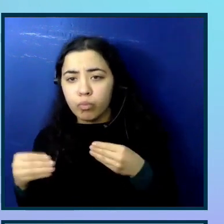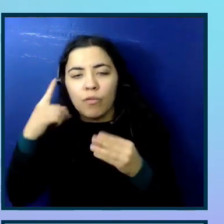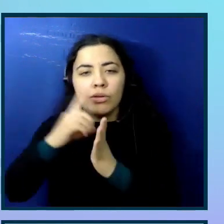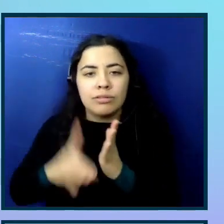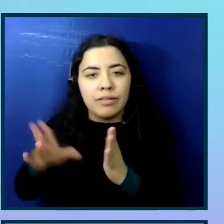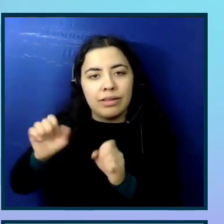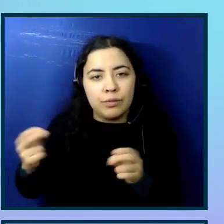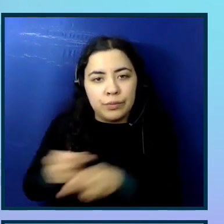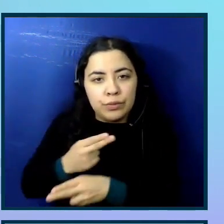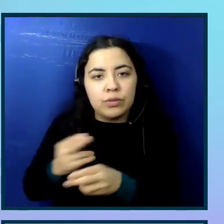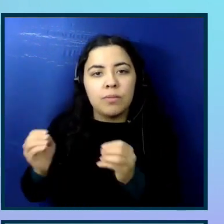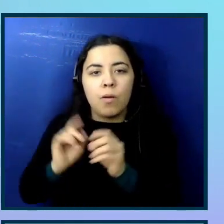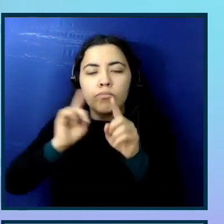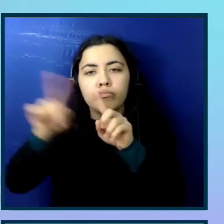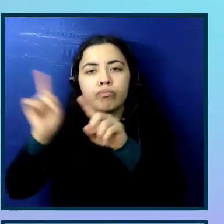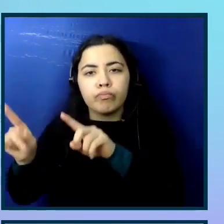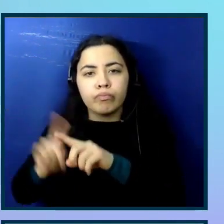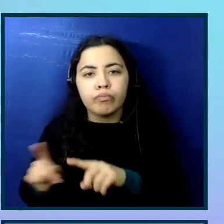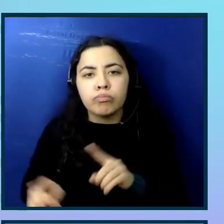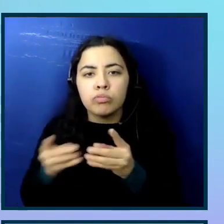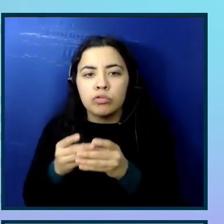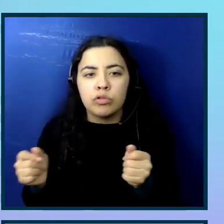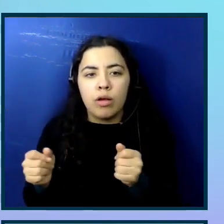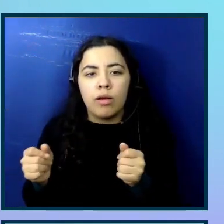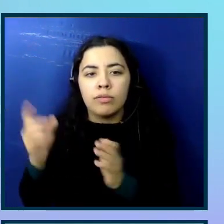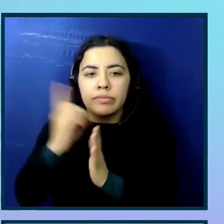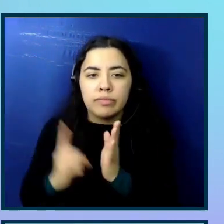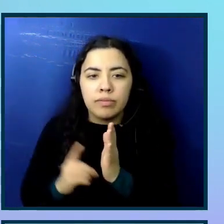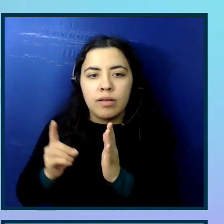so that we have more different ways of solving design problems and shaping up content